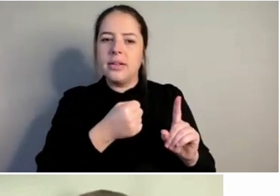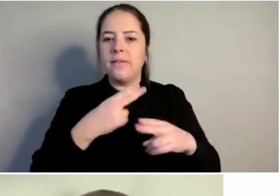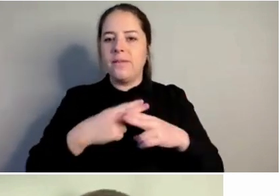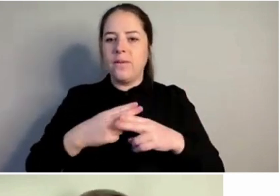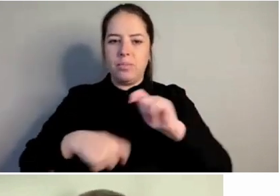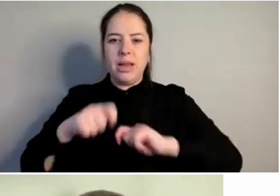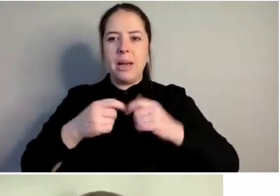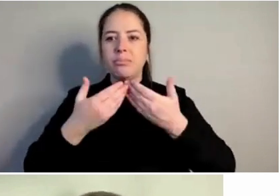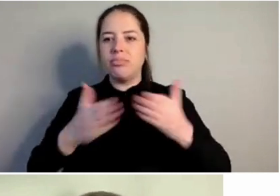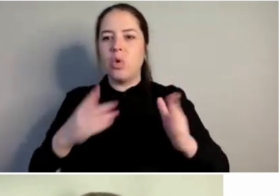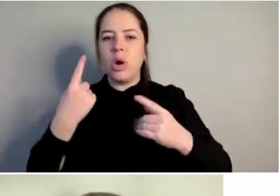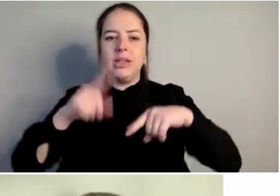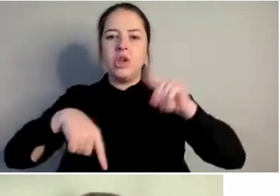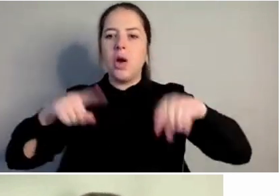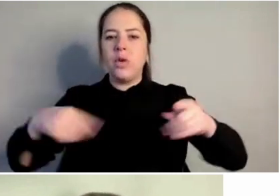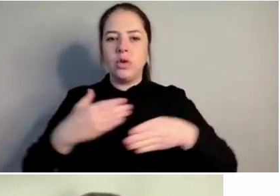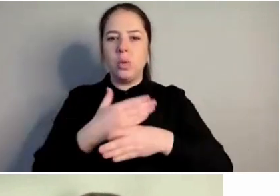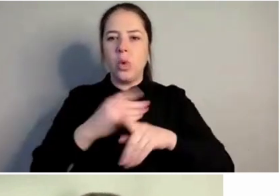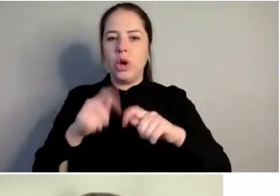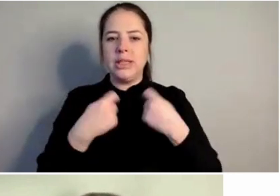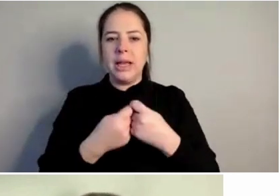The same way we're always (speaks faintly)